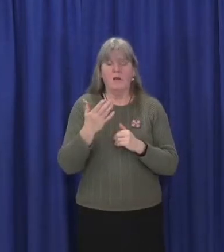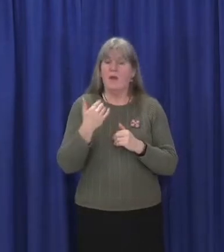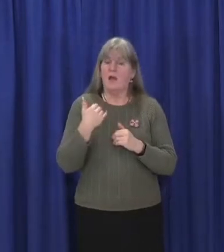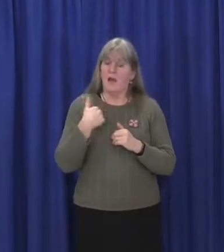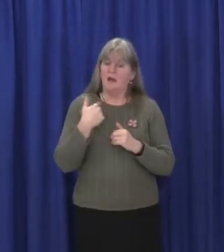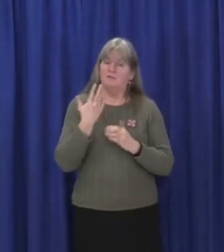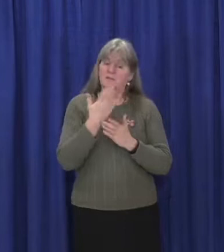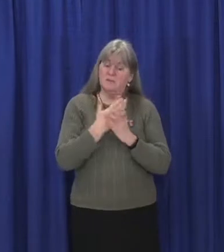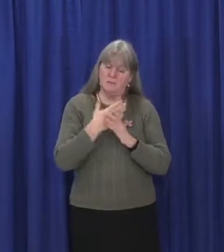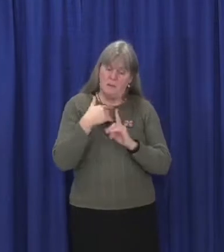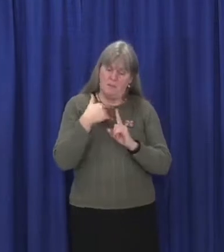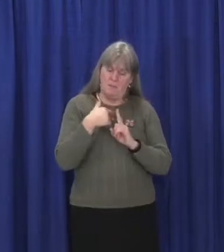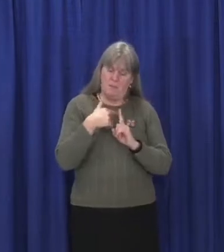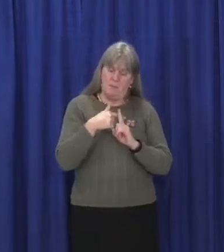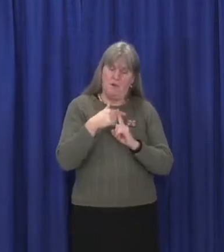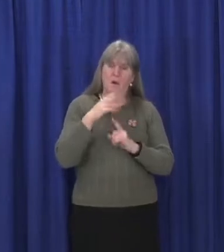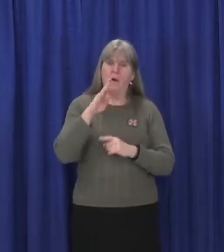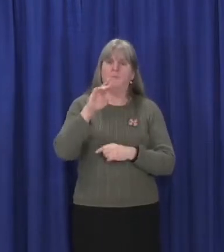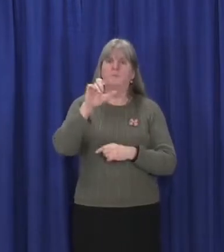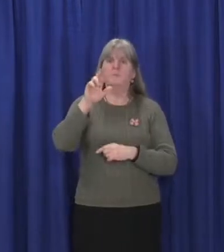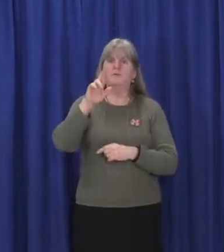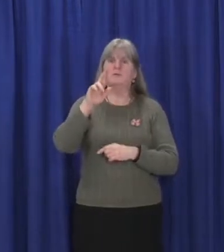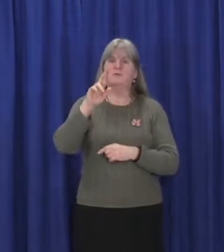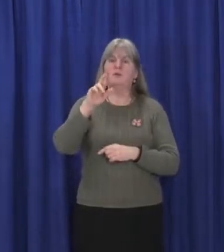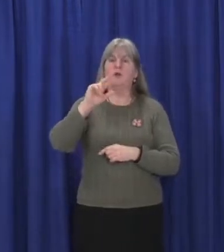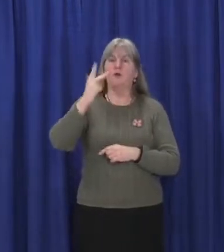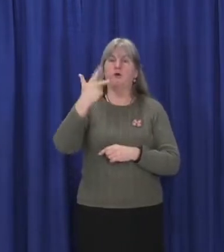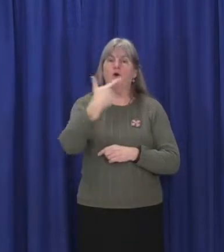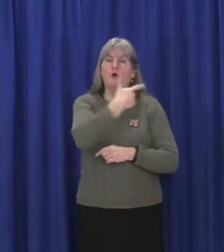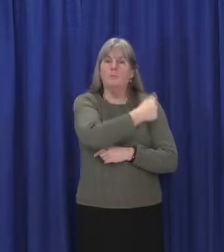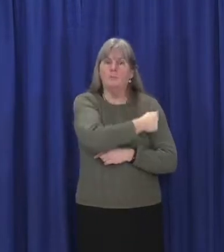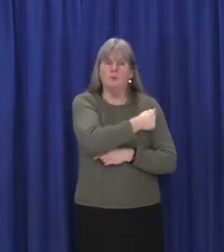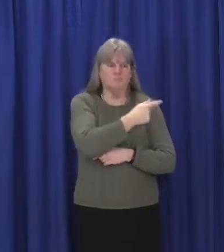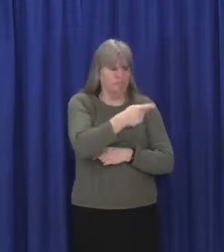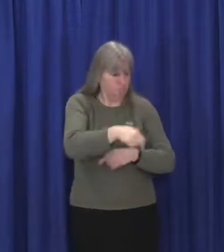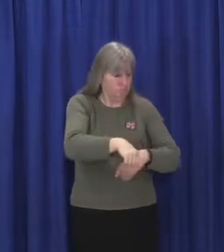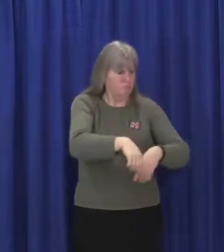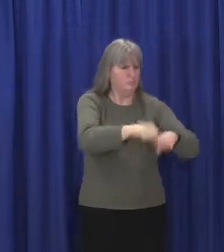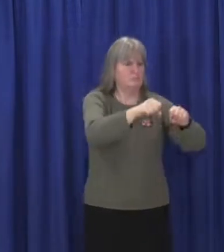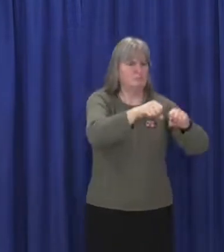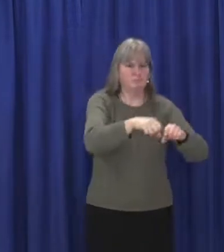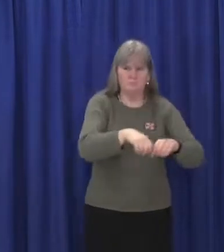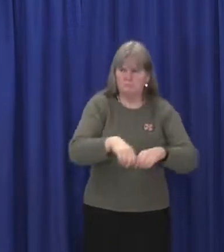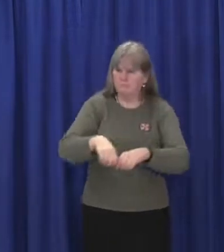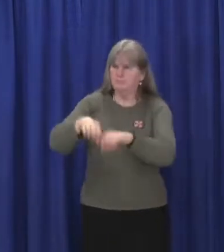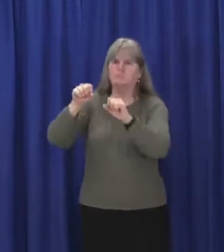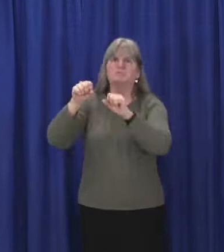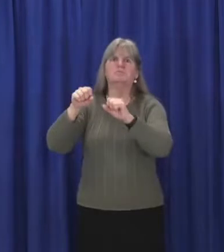We had a booster program where there was extremely high uptake amongst long term care residents. And we launched this really